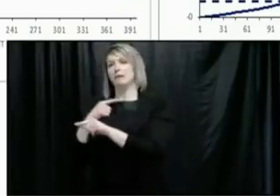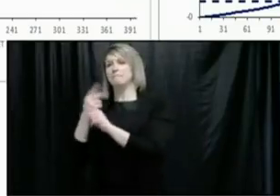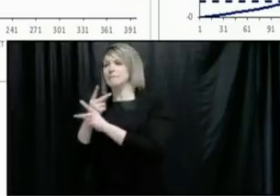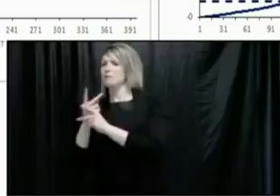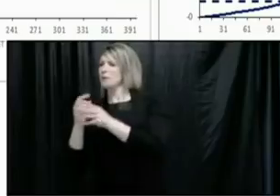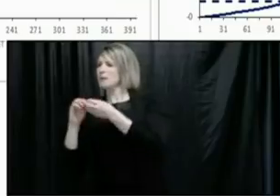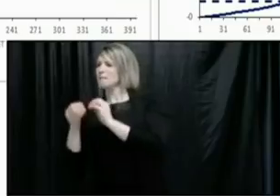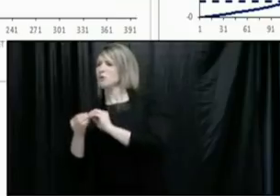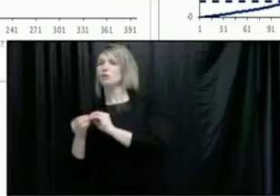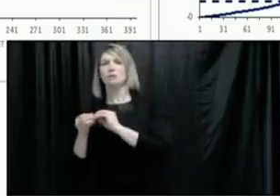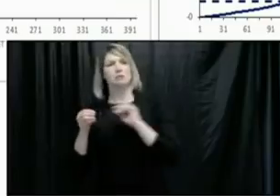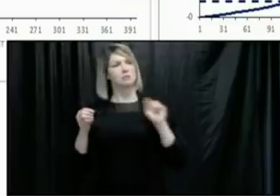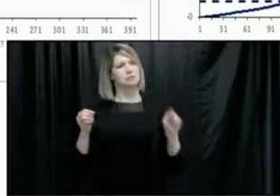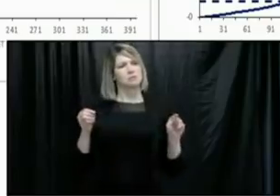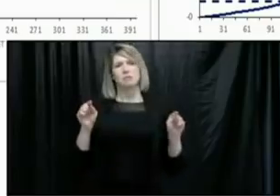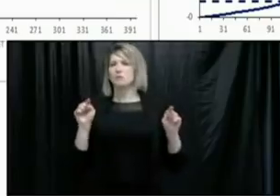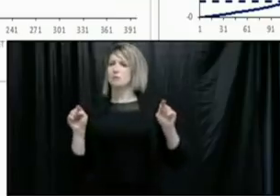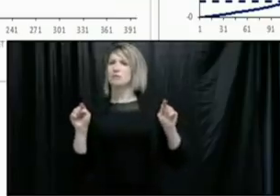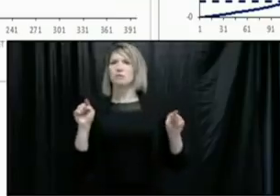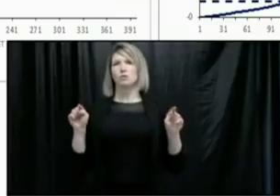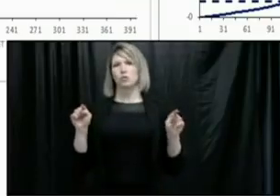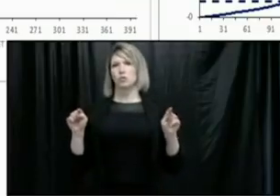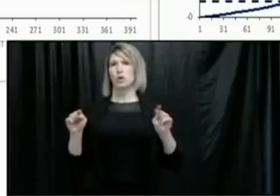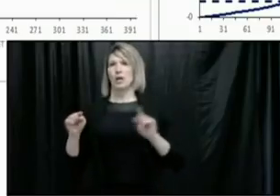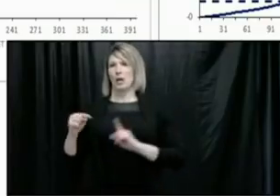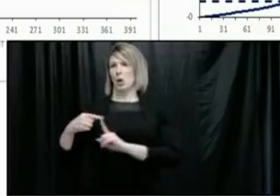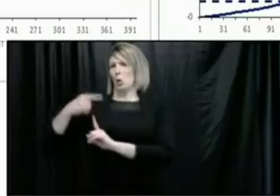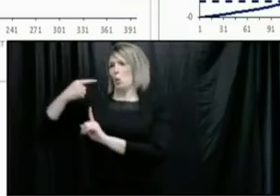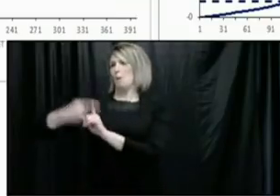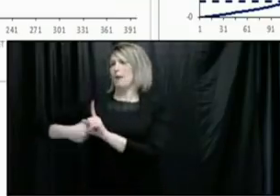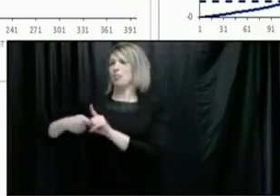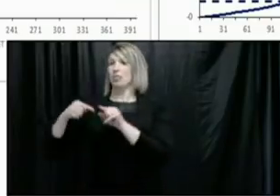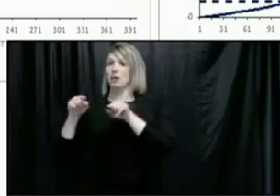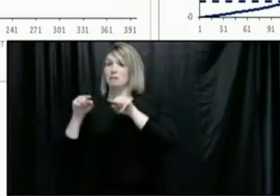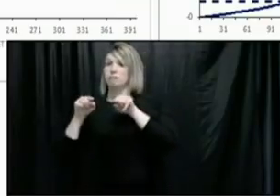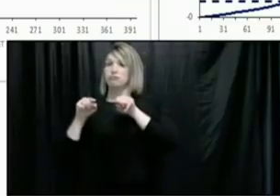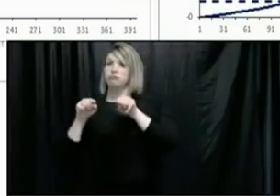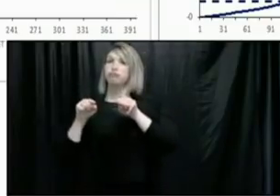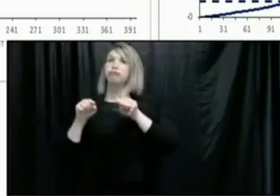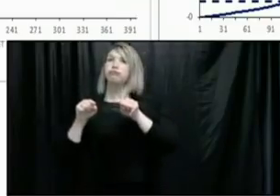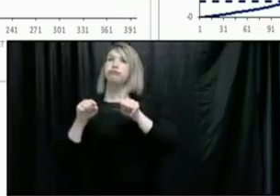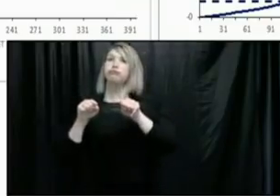PERFECTLY. WE LOOKED AT THE HOSPITAL'S ADMISSIONS AND THE NUMBERS WERE CLOSE.